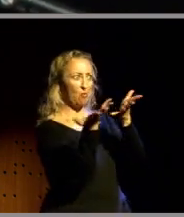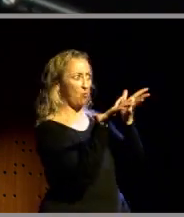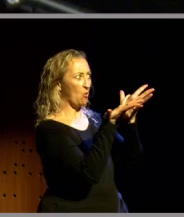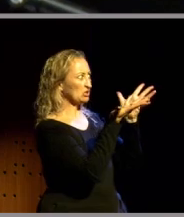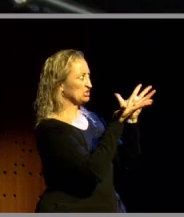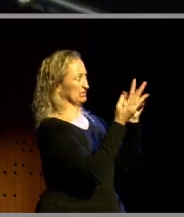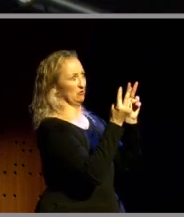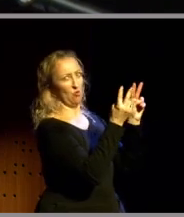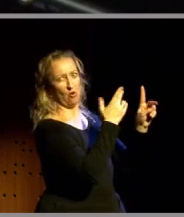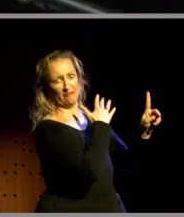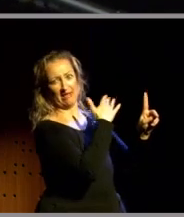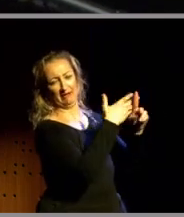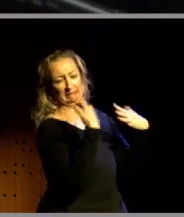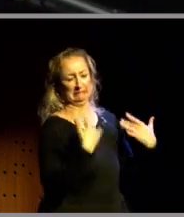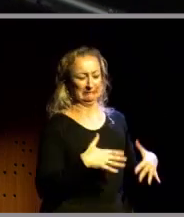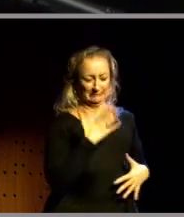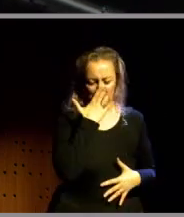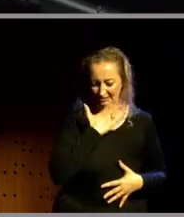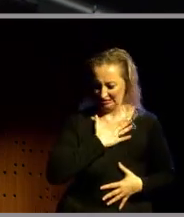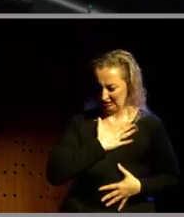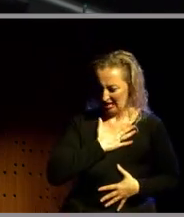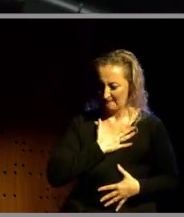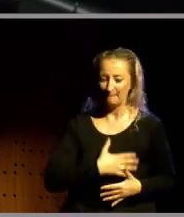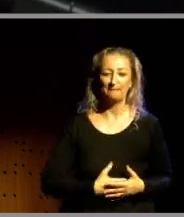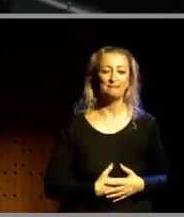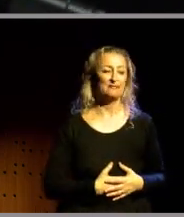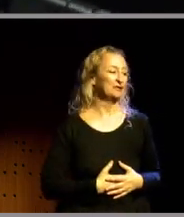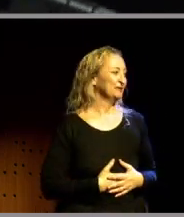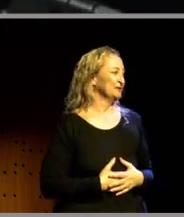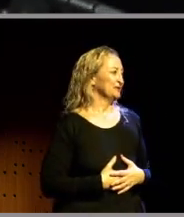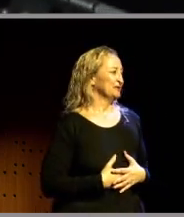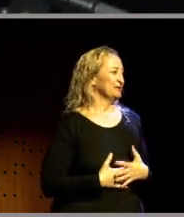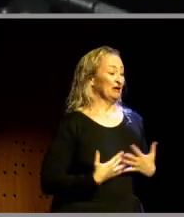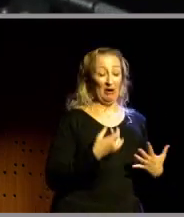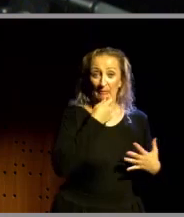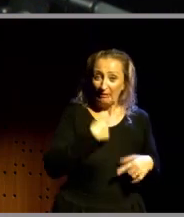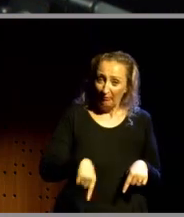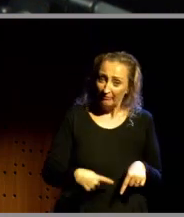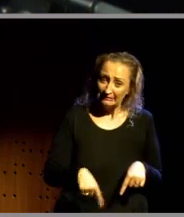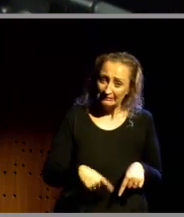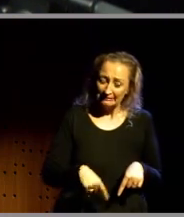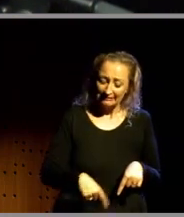I'm so, I'm a bit nervous.